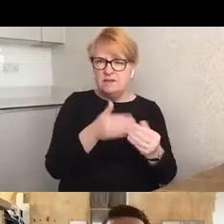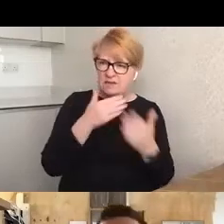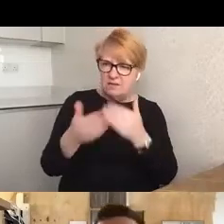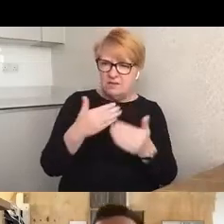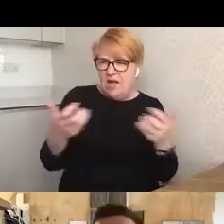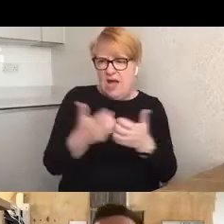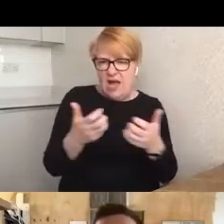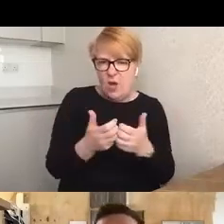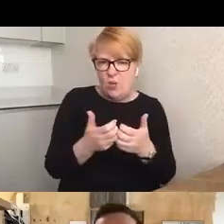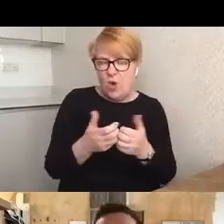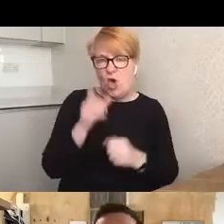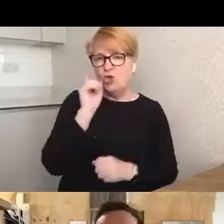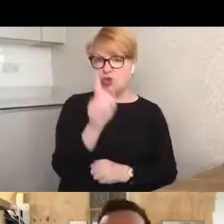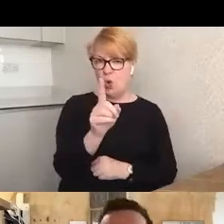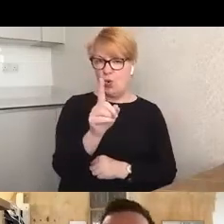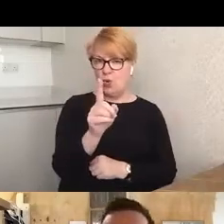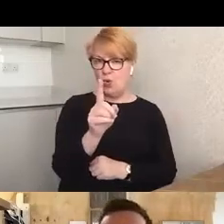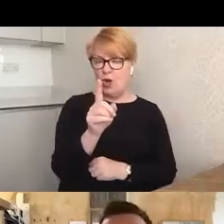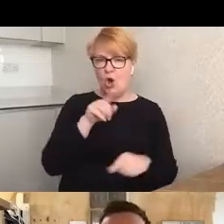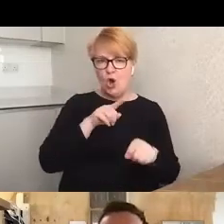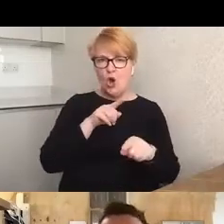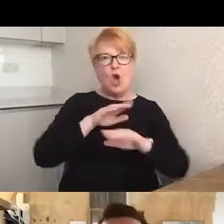her project not what she's trying to do is not be extractive she's,